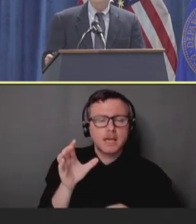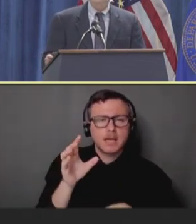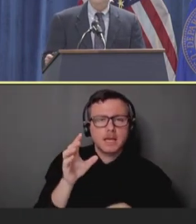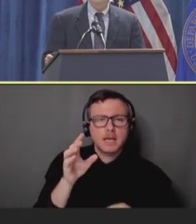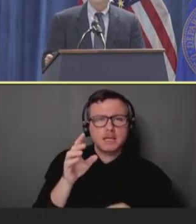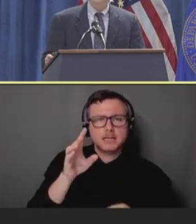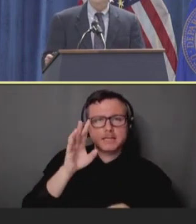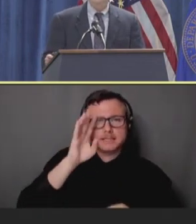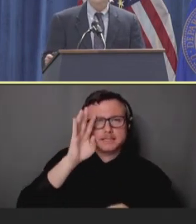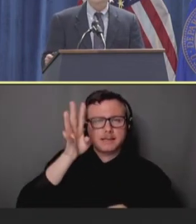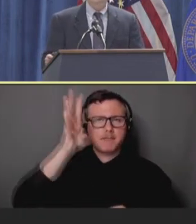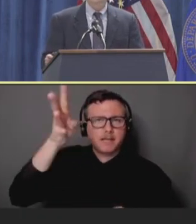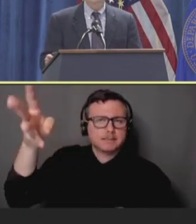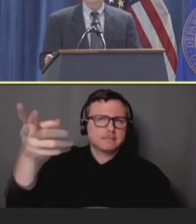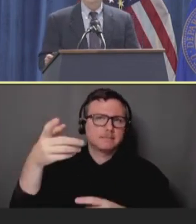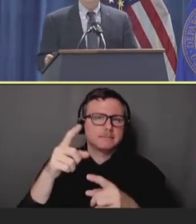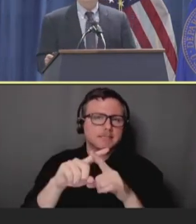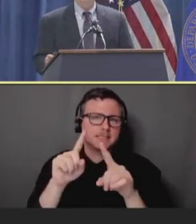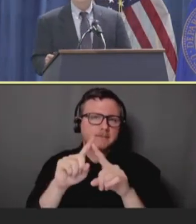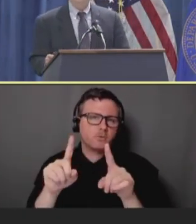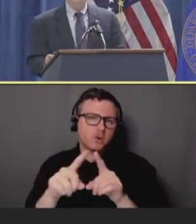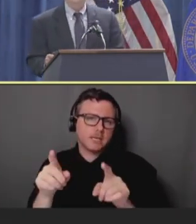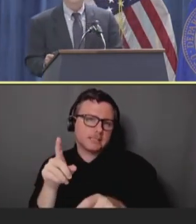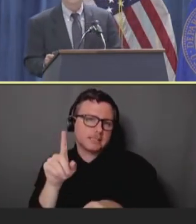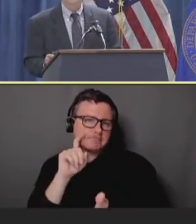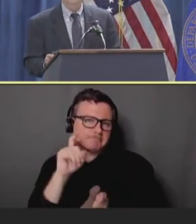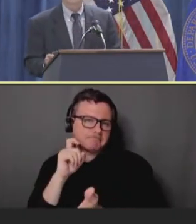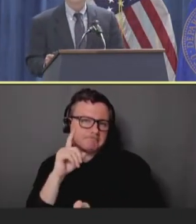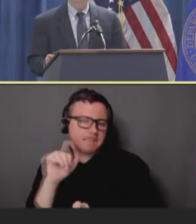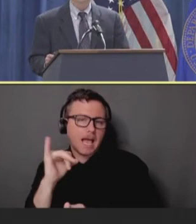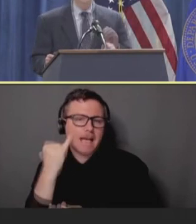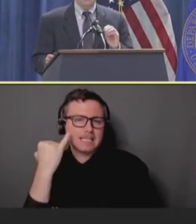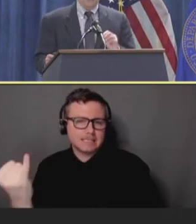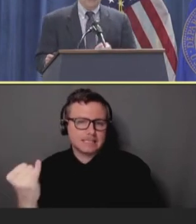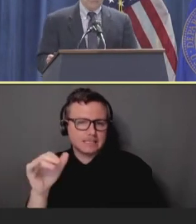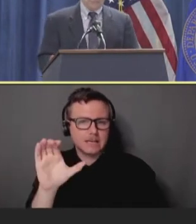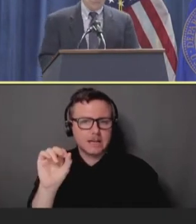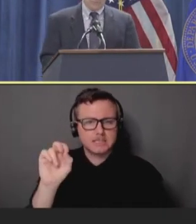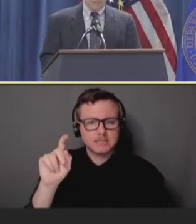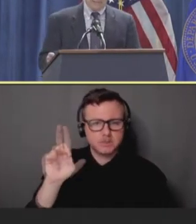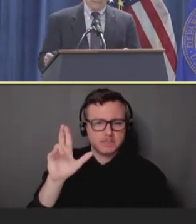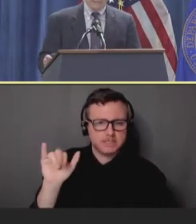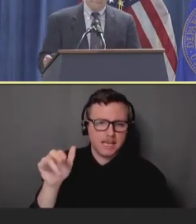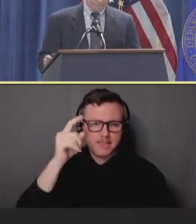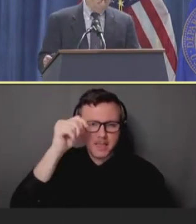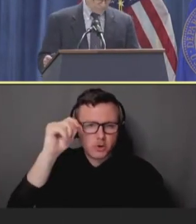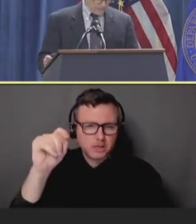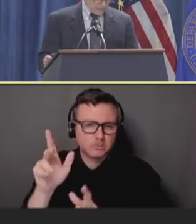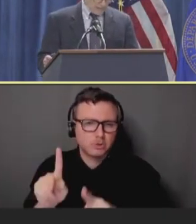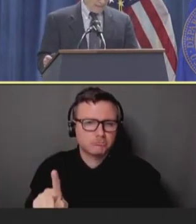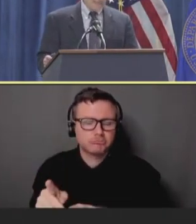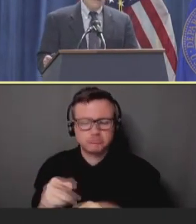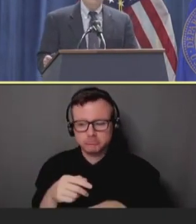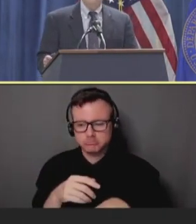safety commission. And that made everyone nervous to put it mildly.